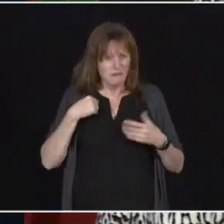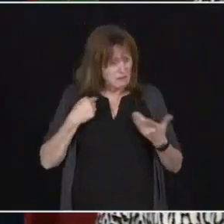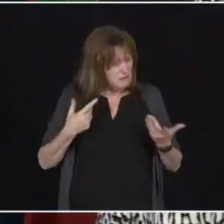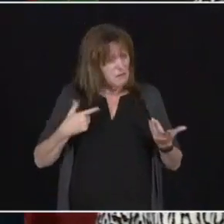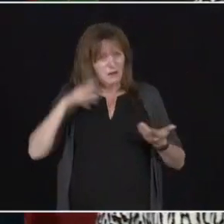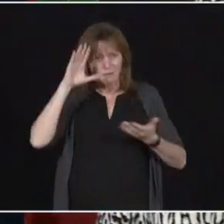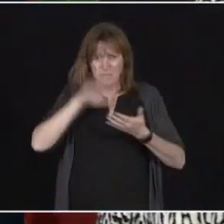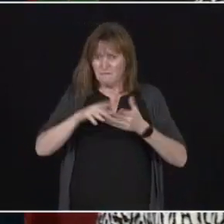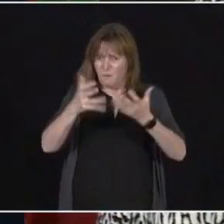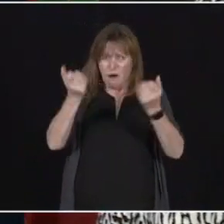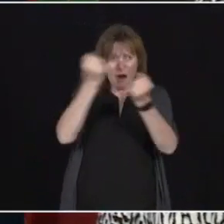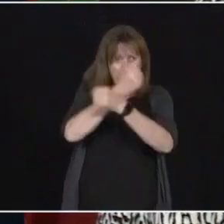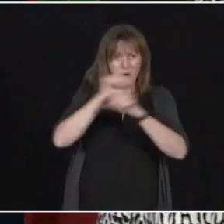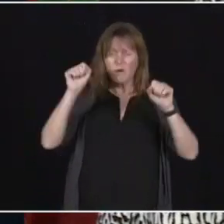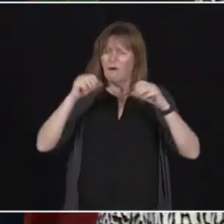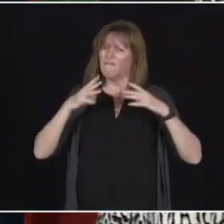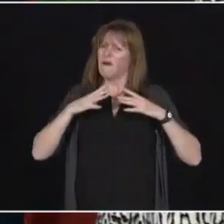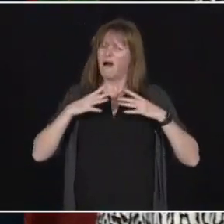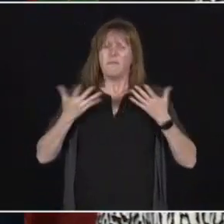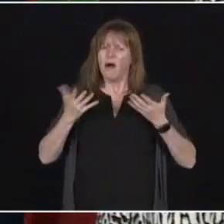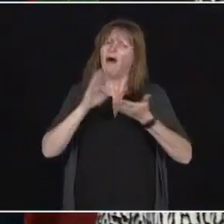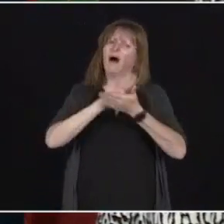do it peacefully.